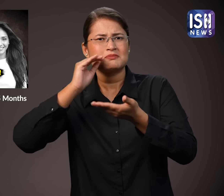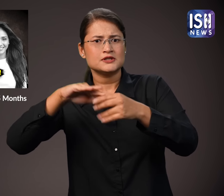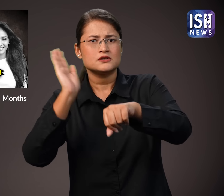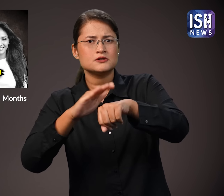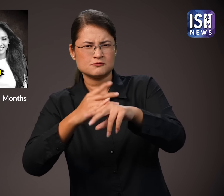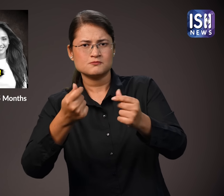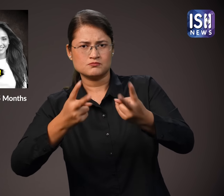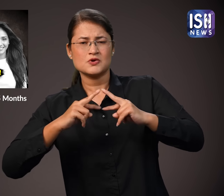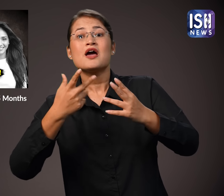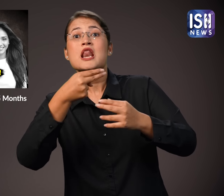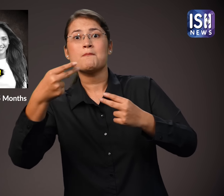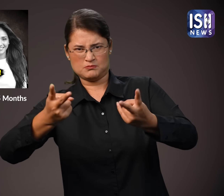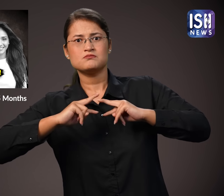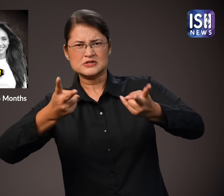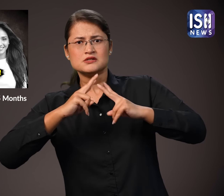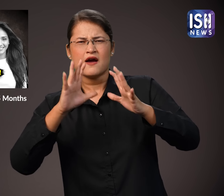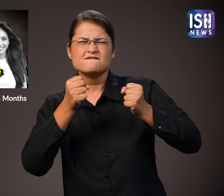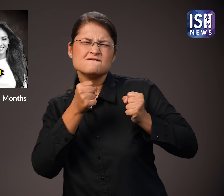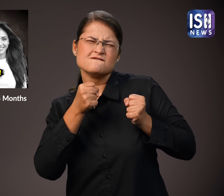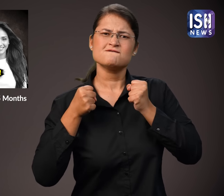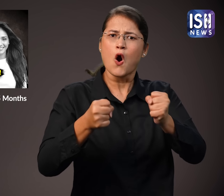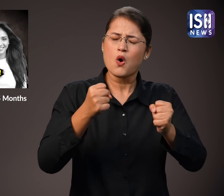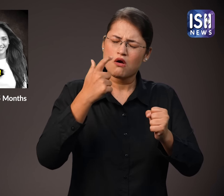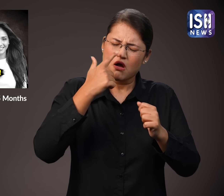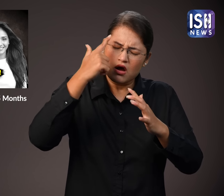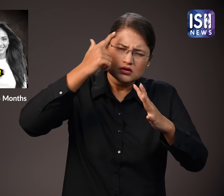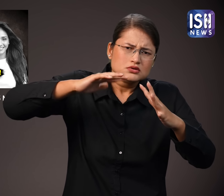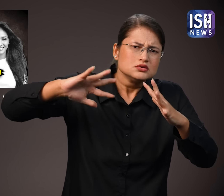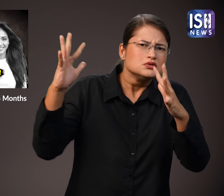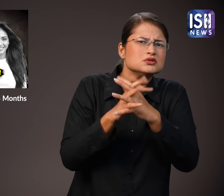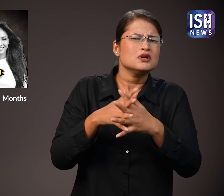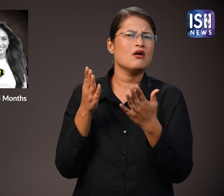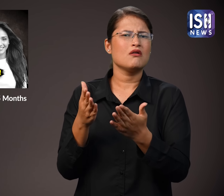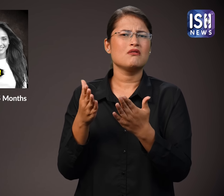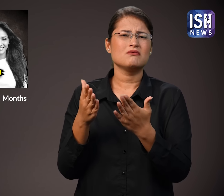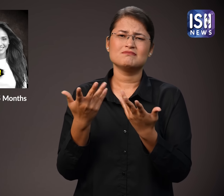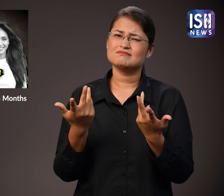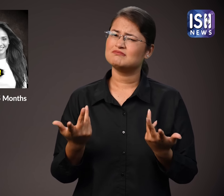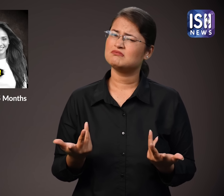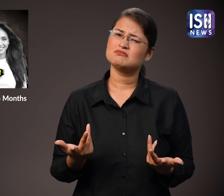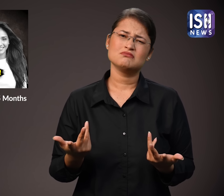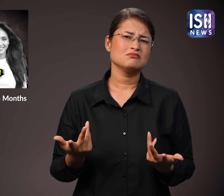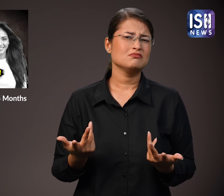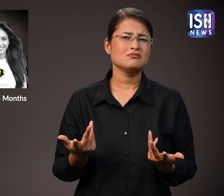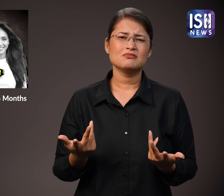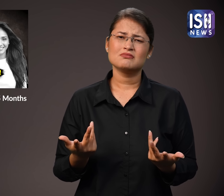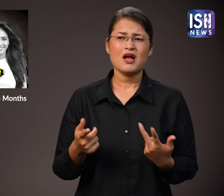and wanted her to transfer everything into his name, which deeply disturbed her mentally.